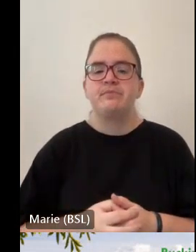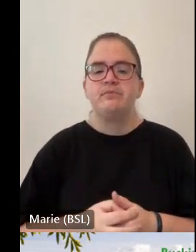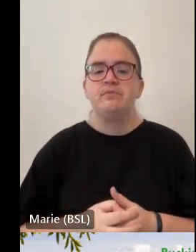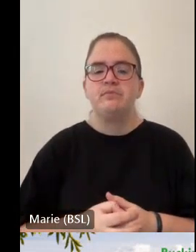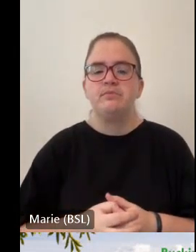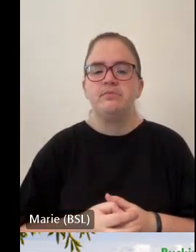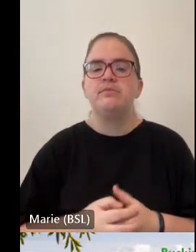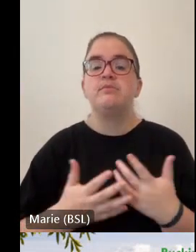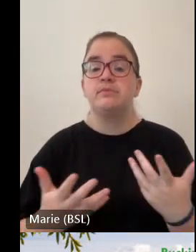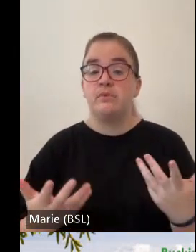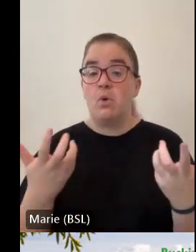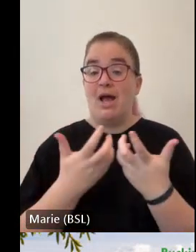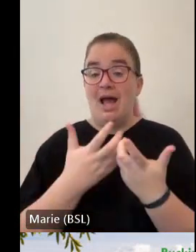So how to report it?